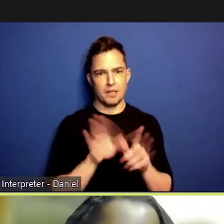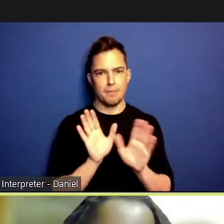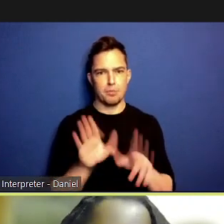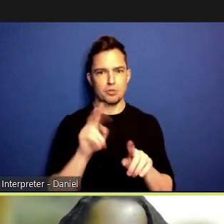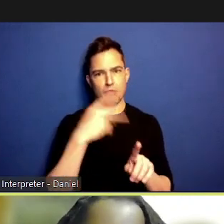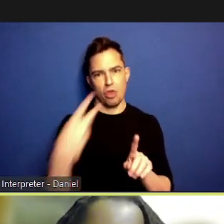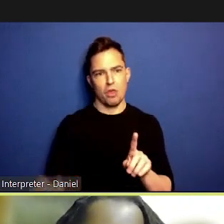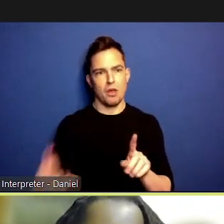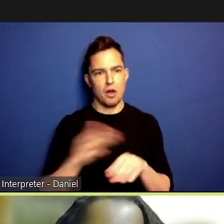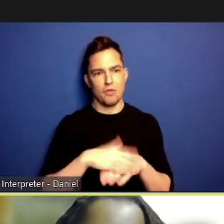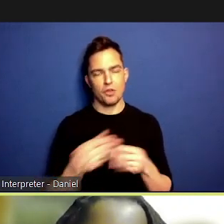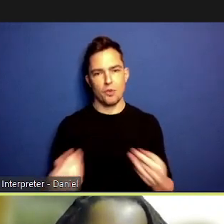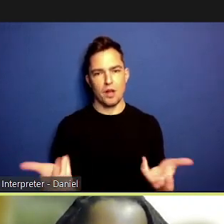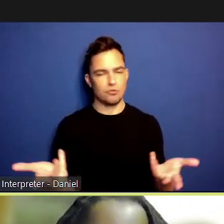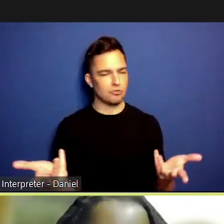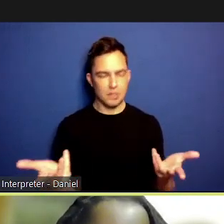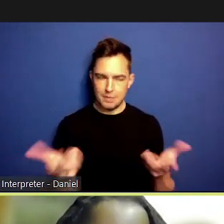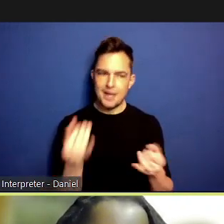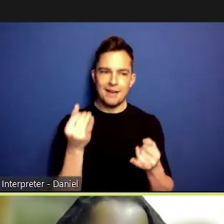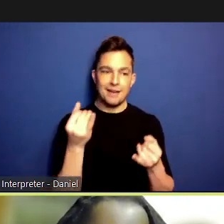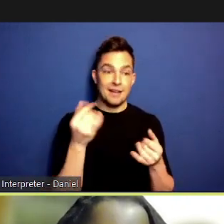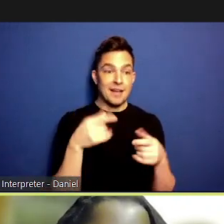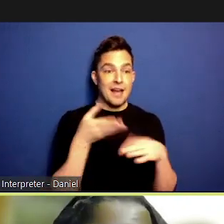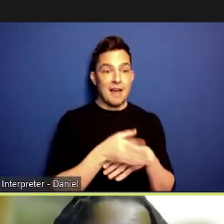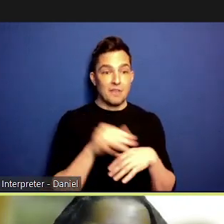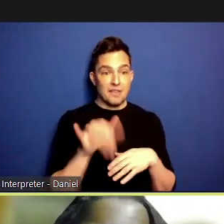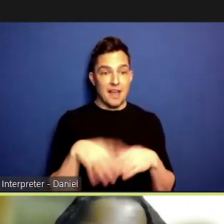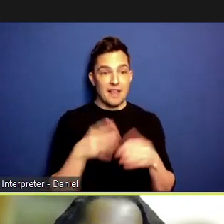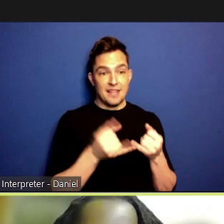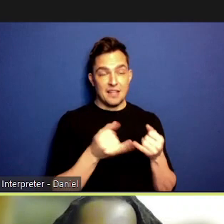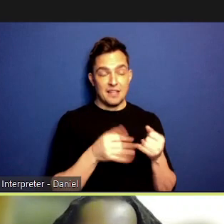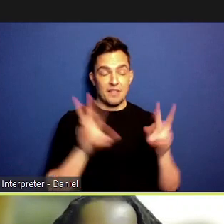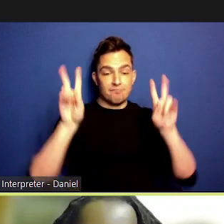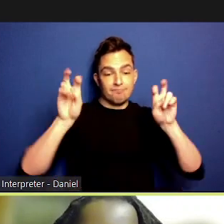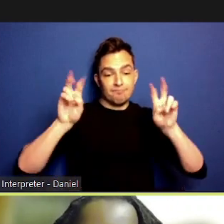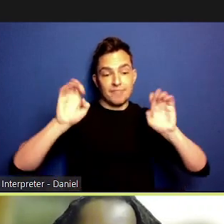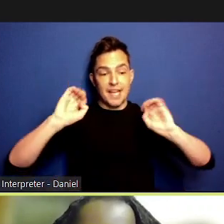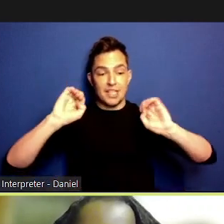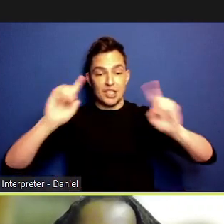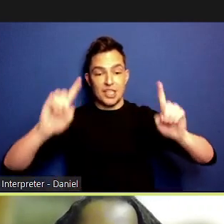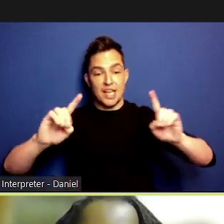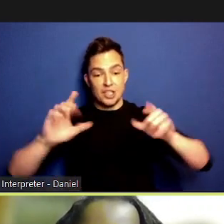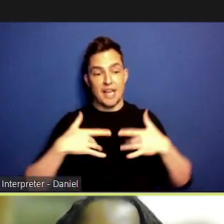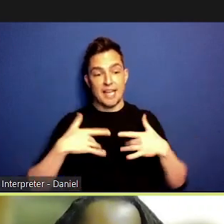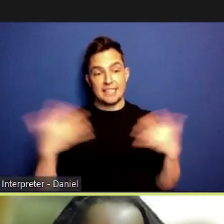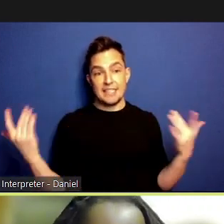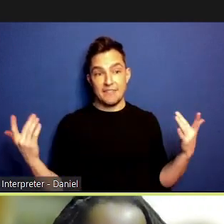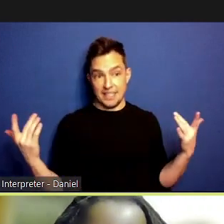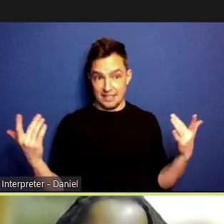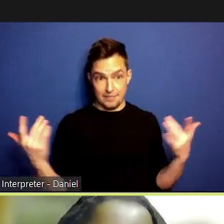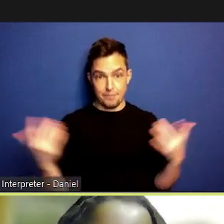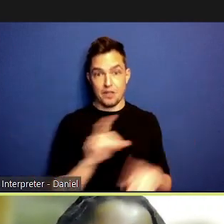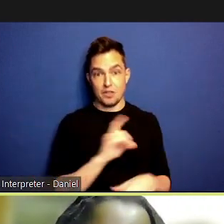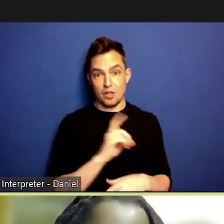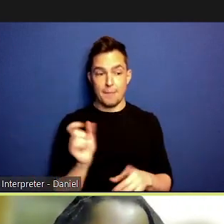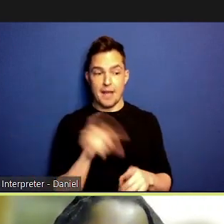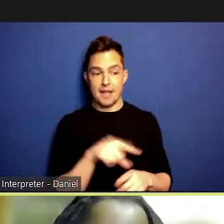So at the end of the so-called educational activity, the cop asked for the child's permission